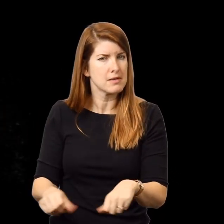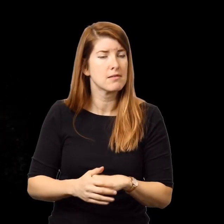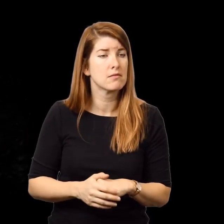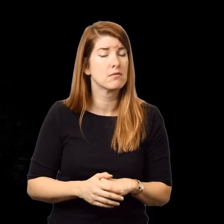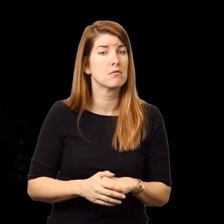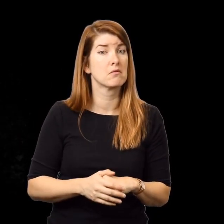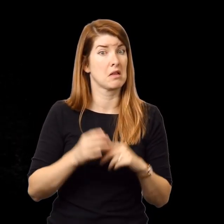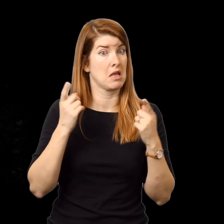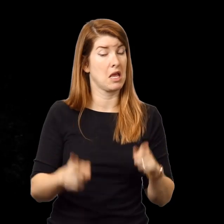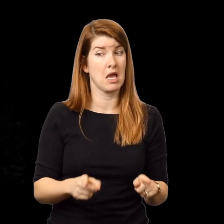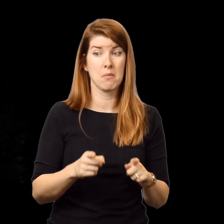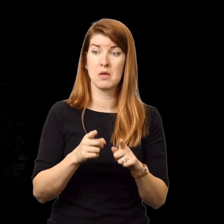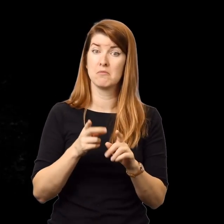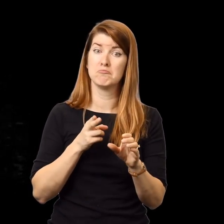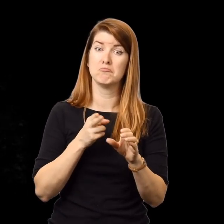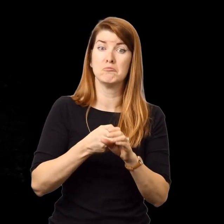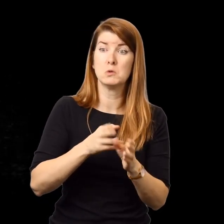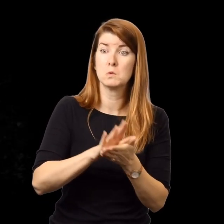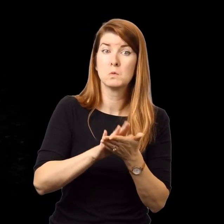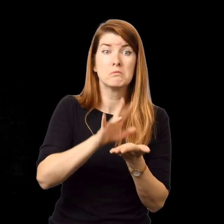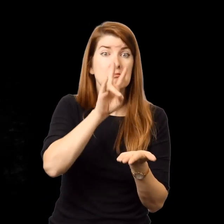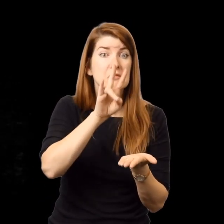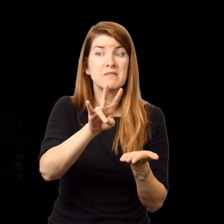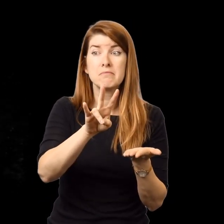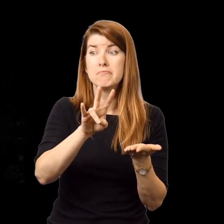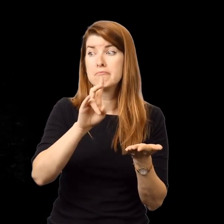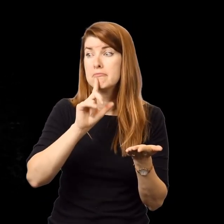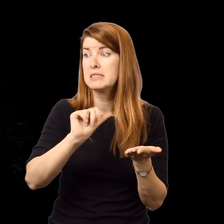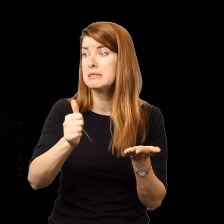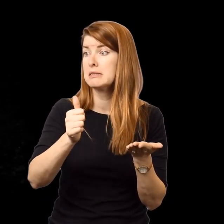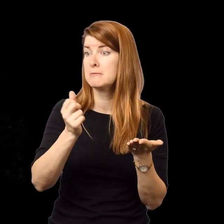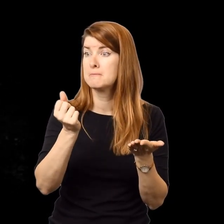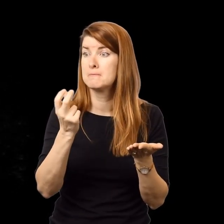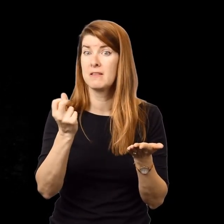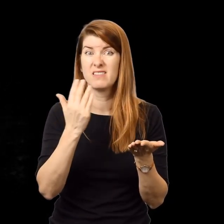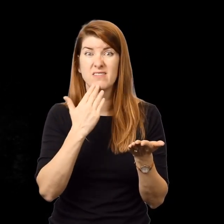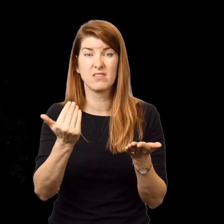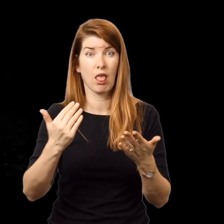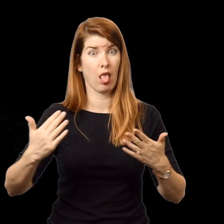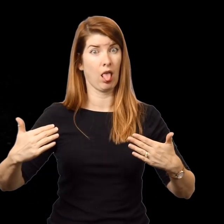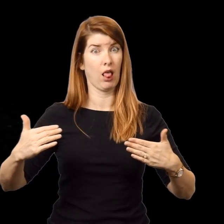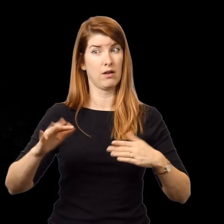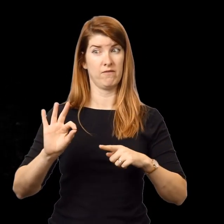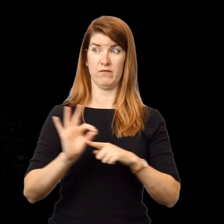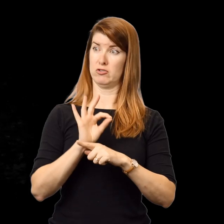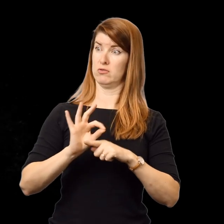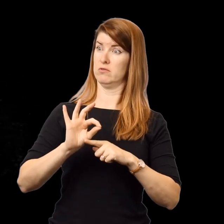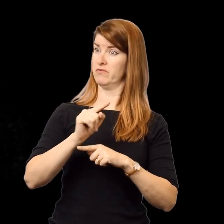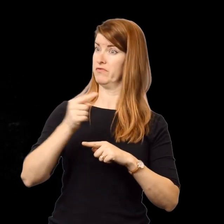If they're seven or 10, or 12, or 15, and they have no functional first language,